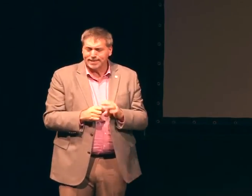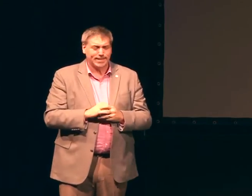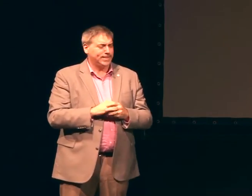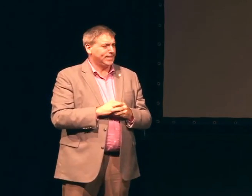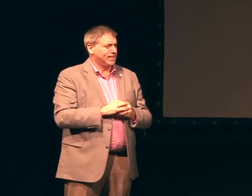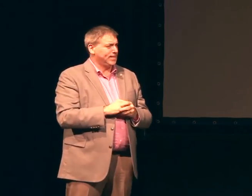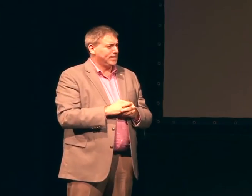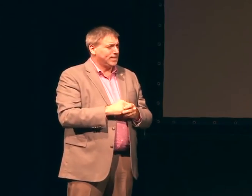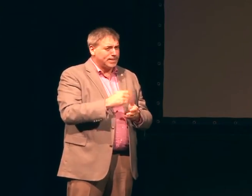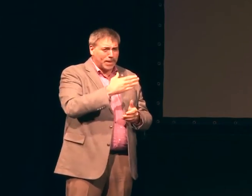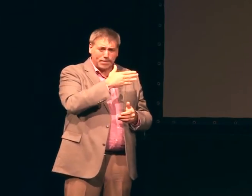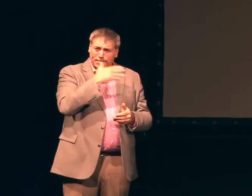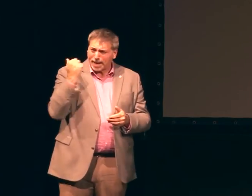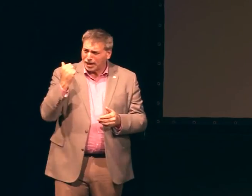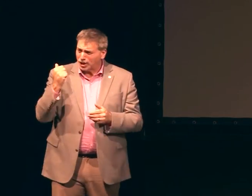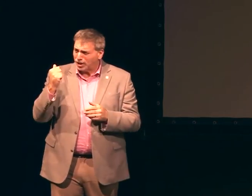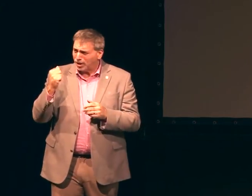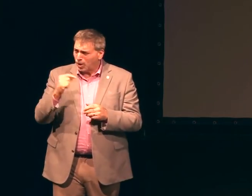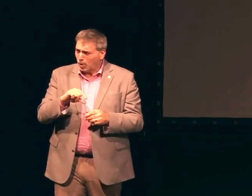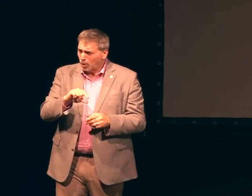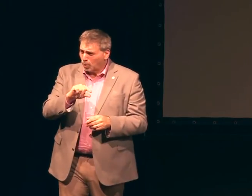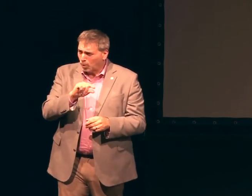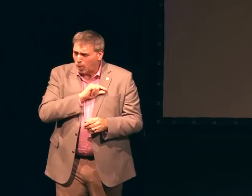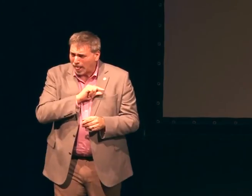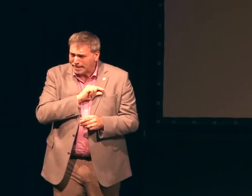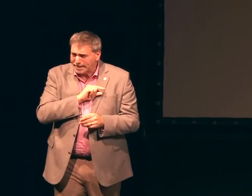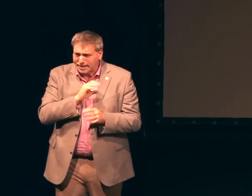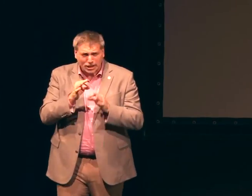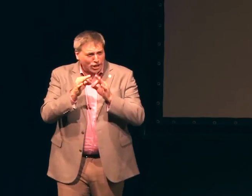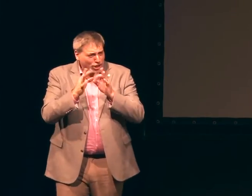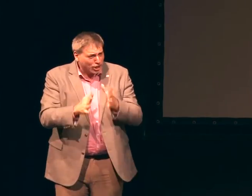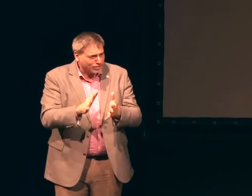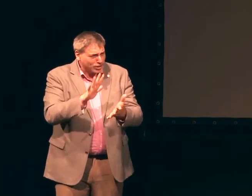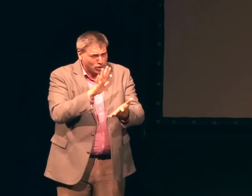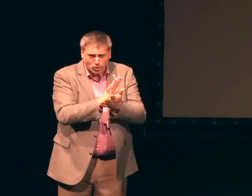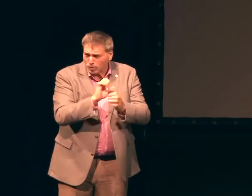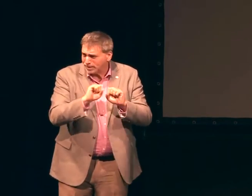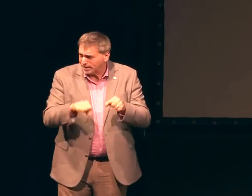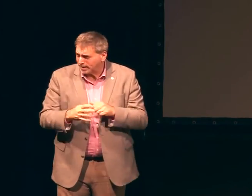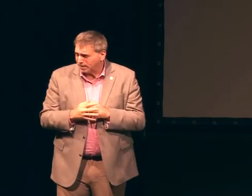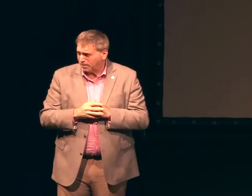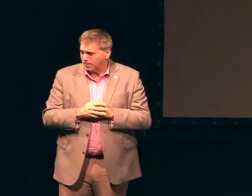for better access. For better qualified interpreters